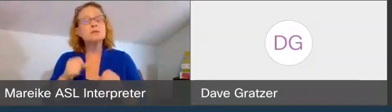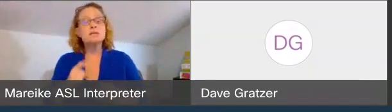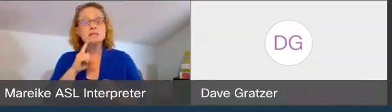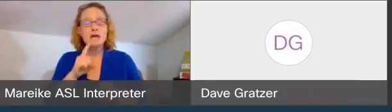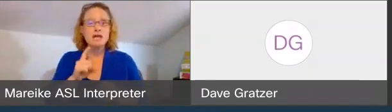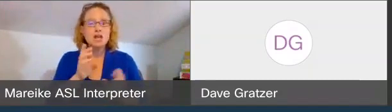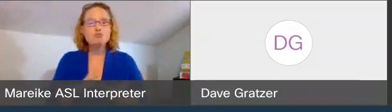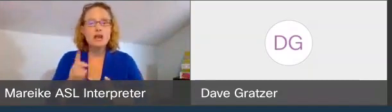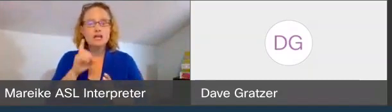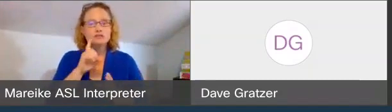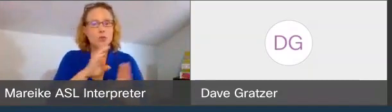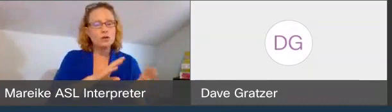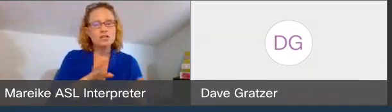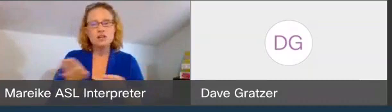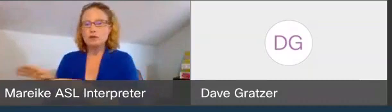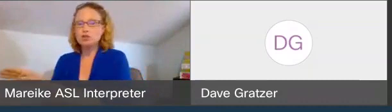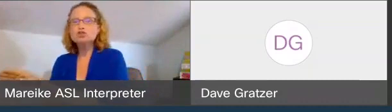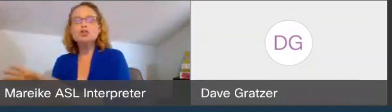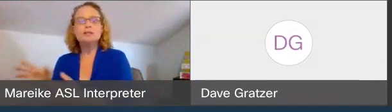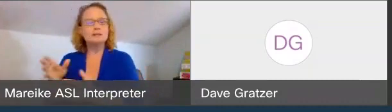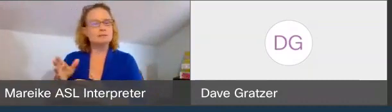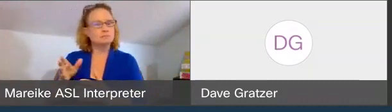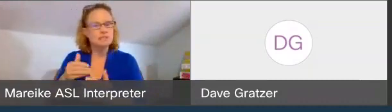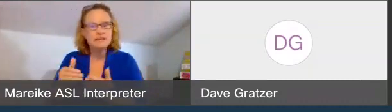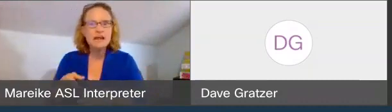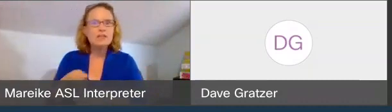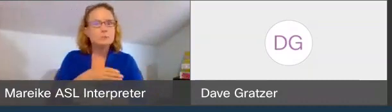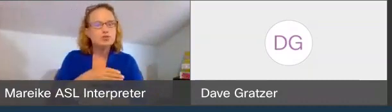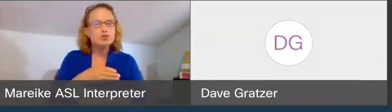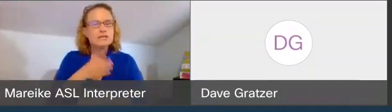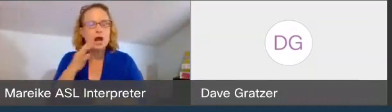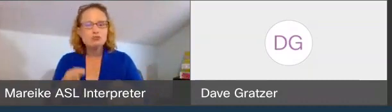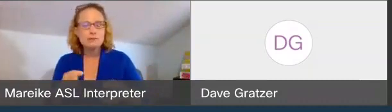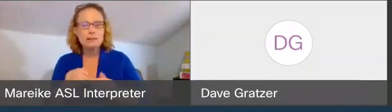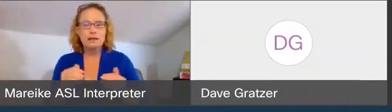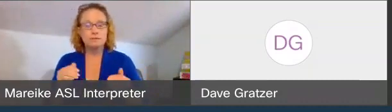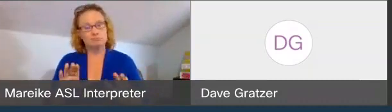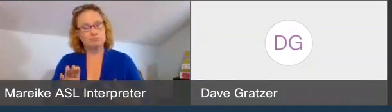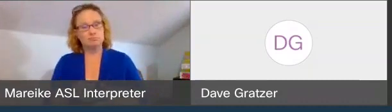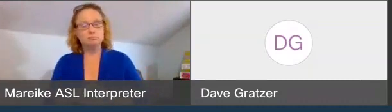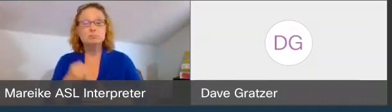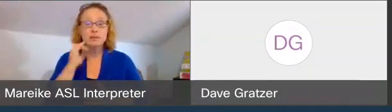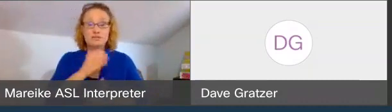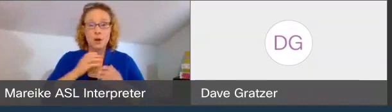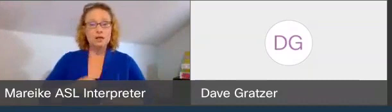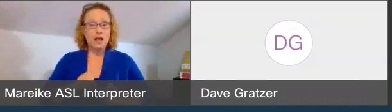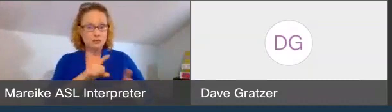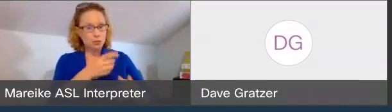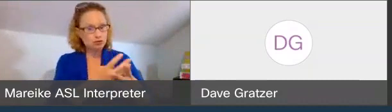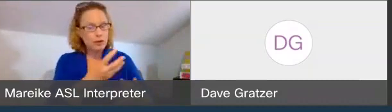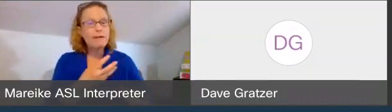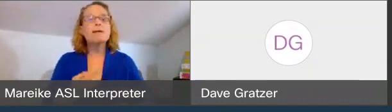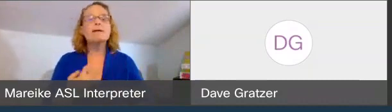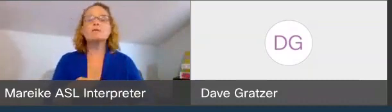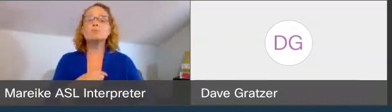even at the prearrangement level, which is great. If our clients do go into jail, we call